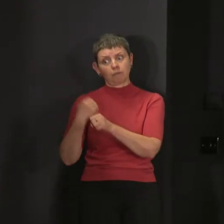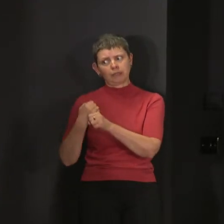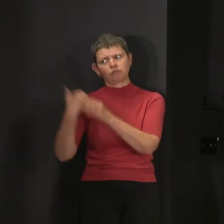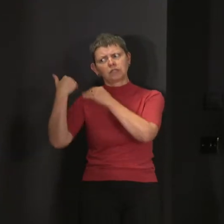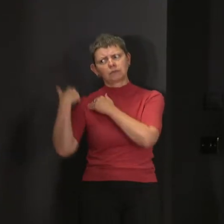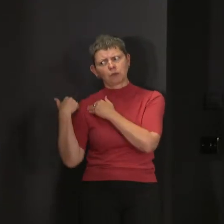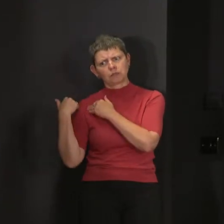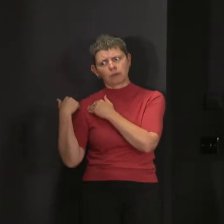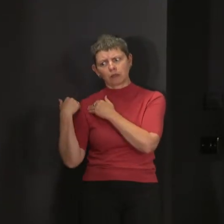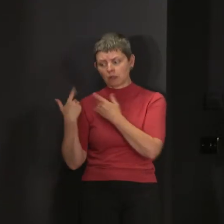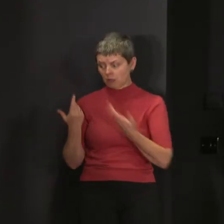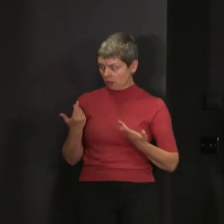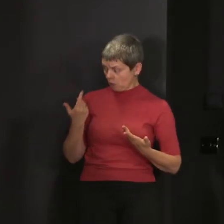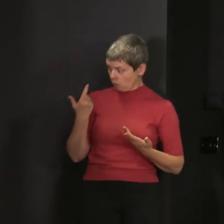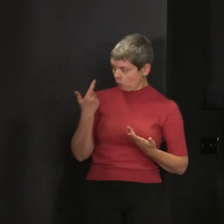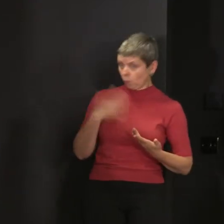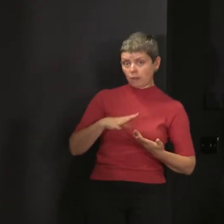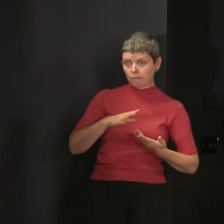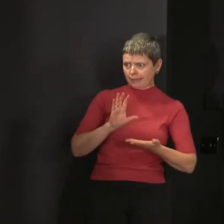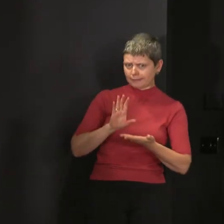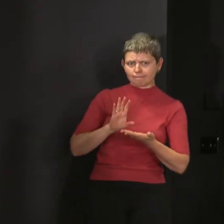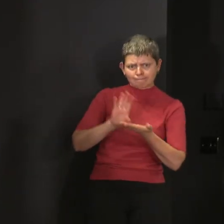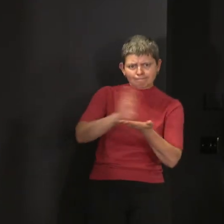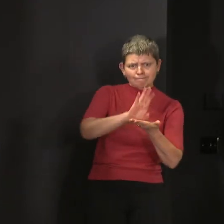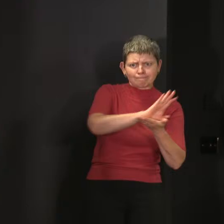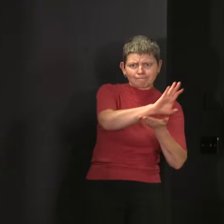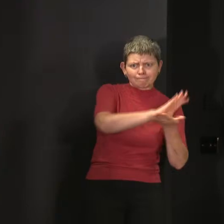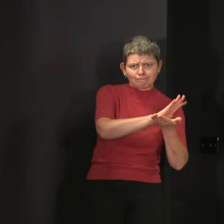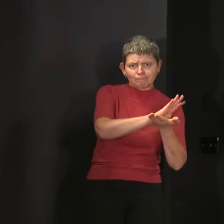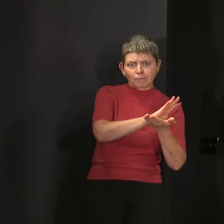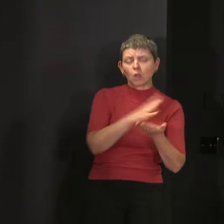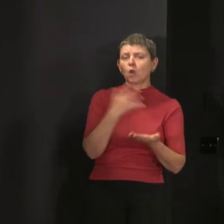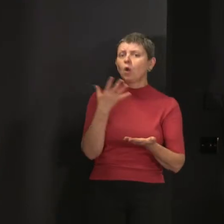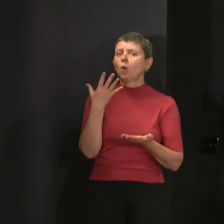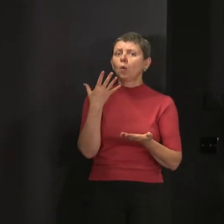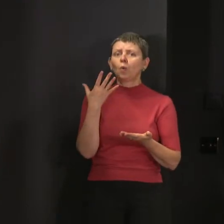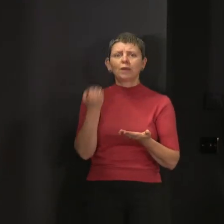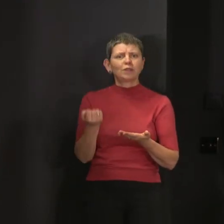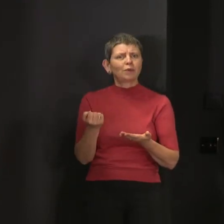but we don't have the same powers as the UK Government to borrow billions to ensure that